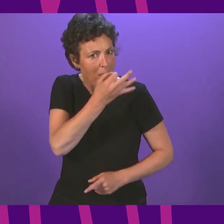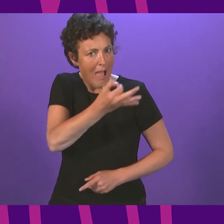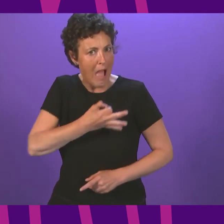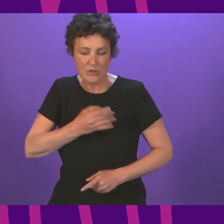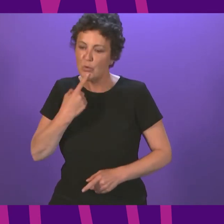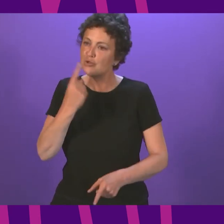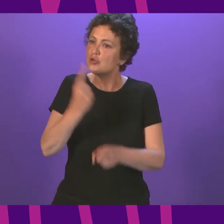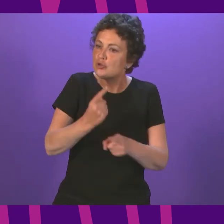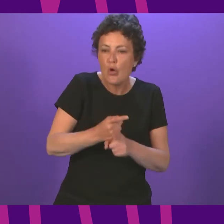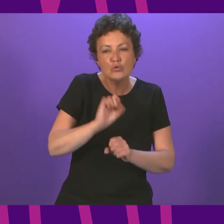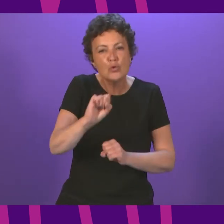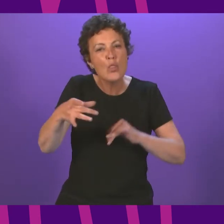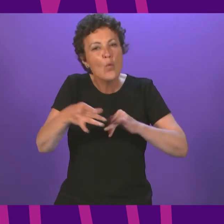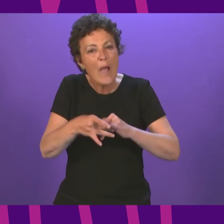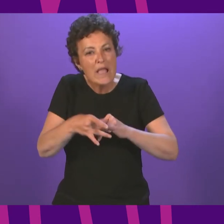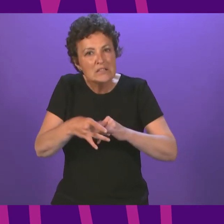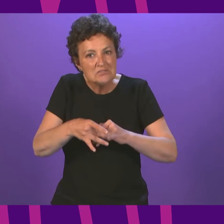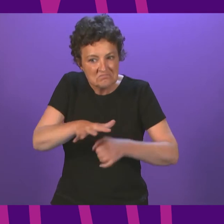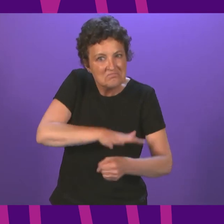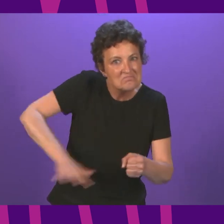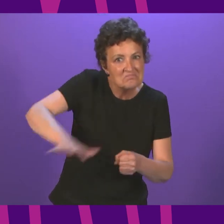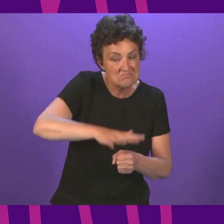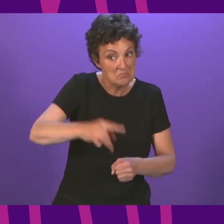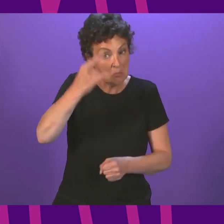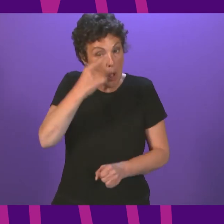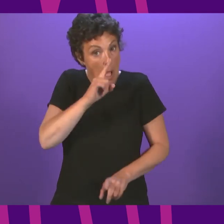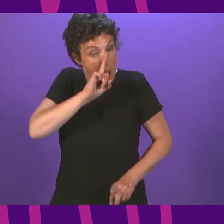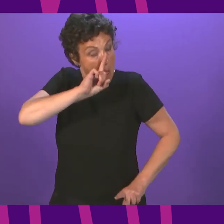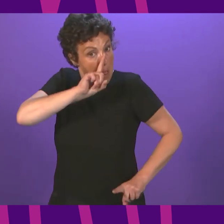the wedding sector, I thought that there might be some more scope. If not, I would plead